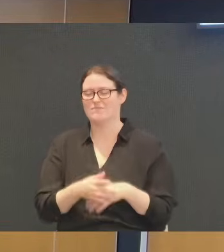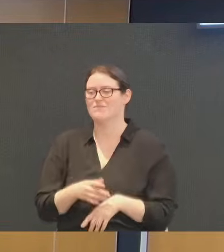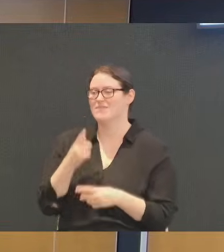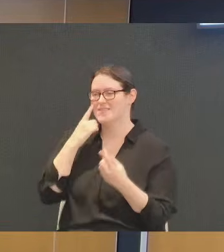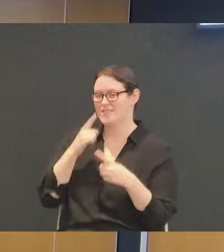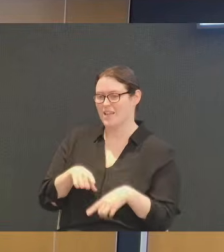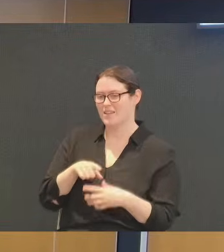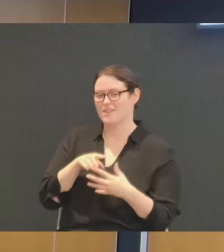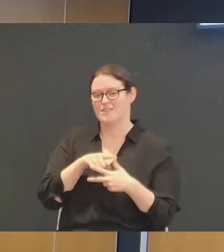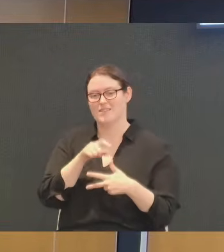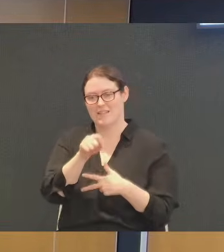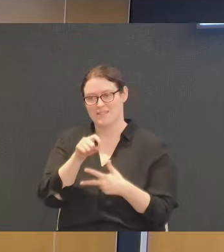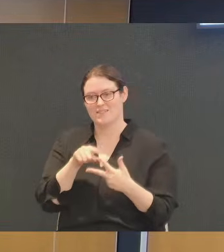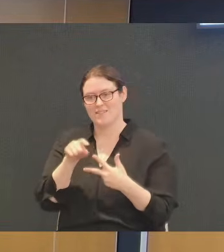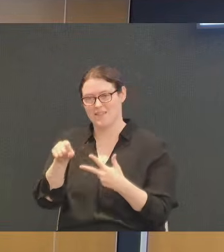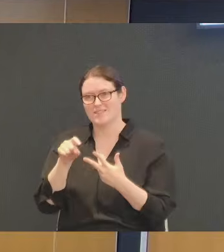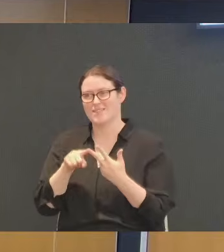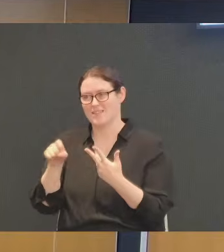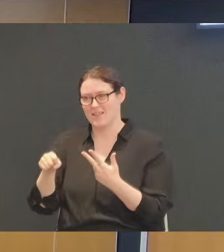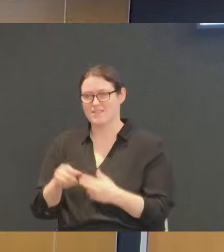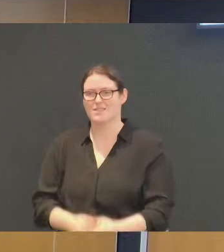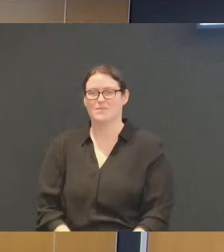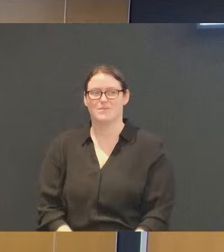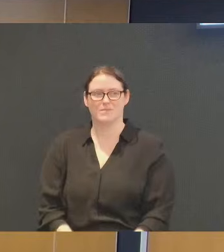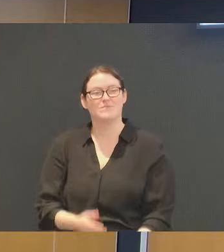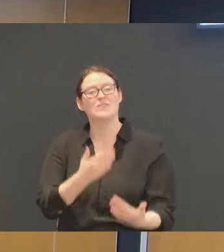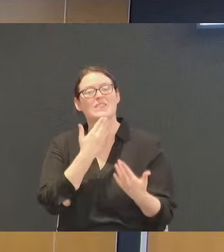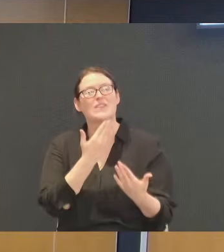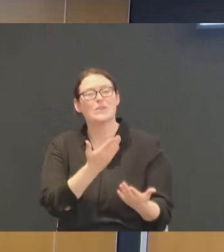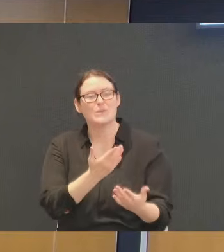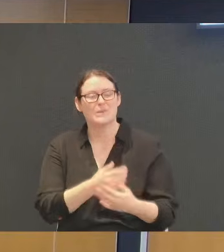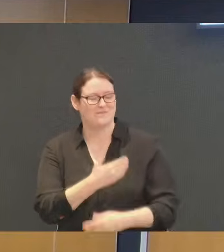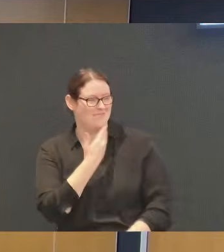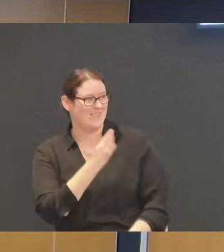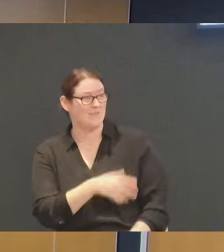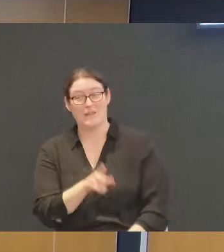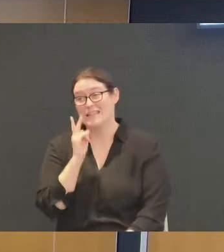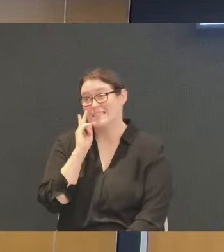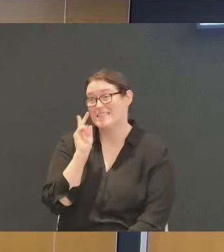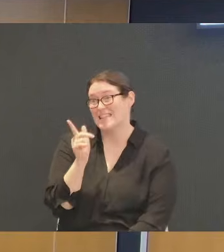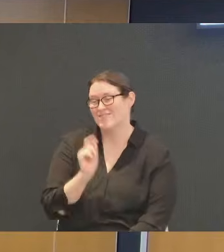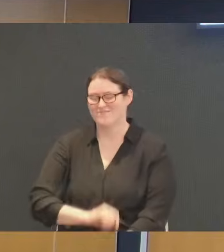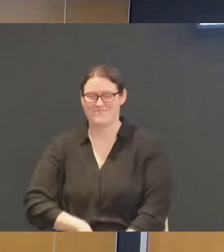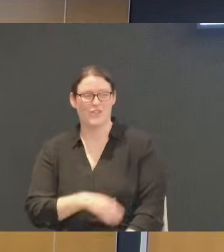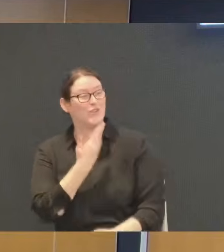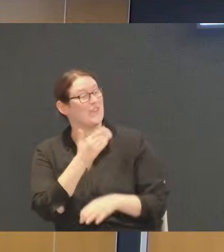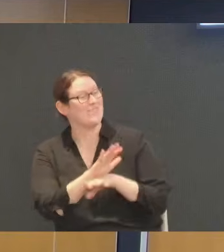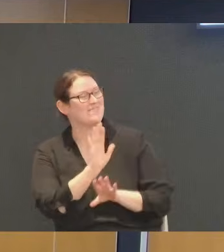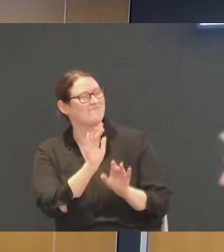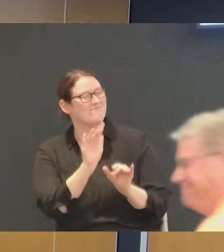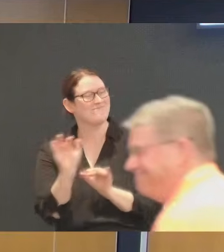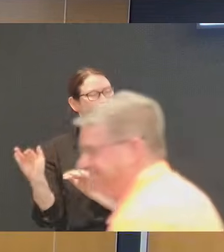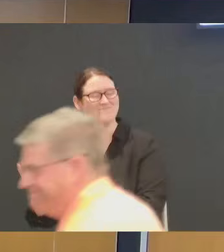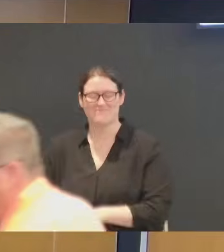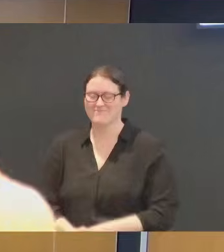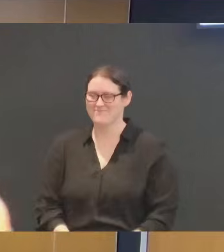Commissioner Driehaus Yes. Thank you. Thank you. Good evening. Okay. Okay.